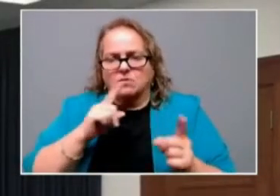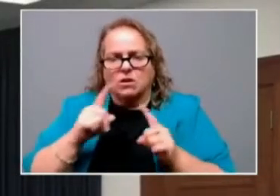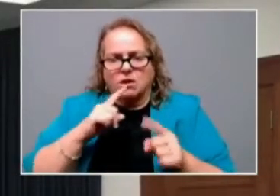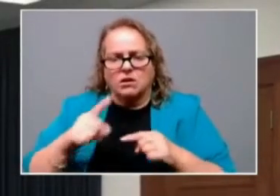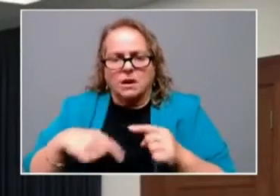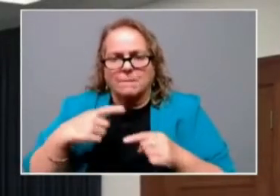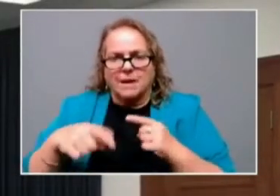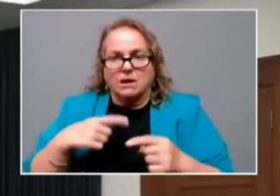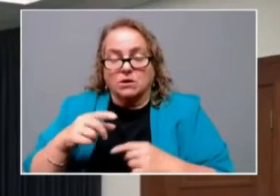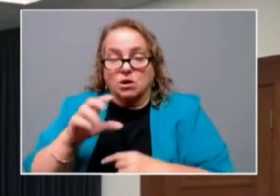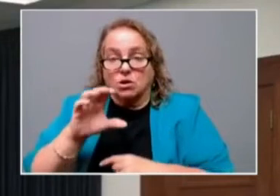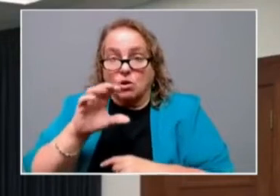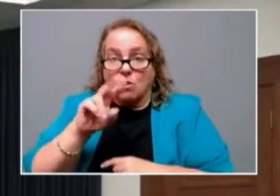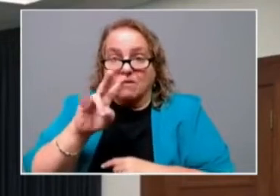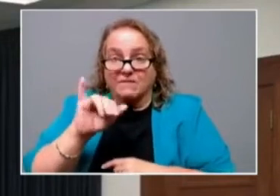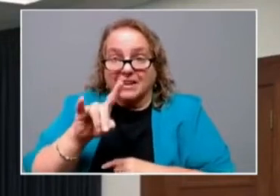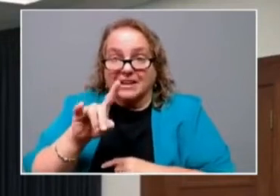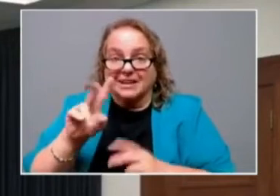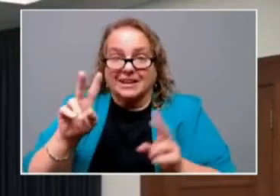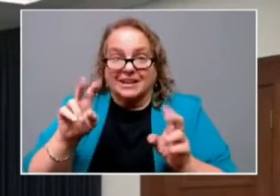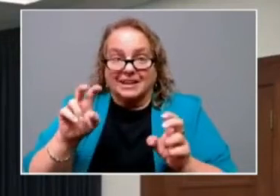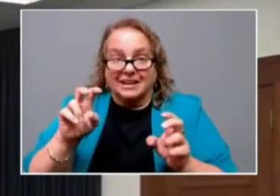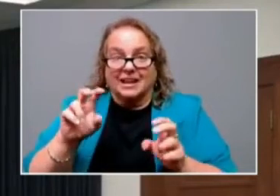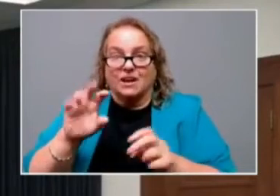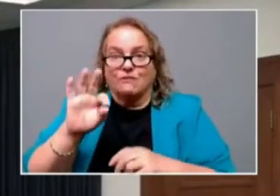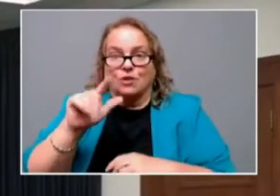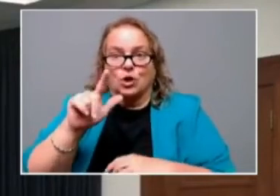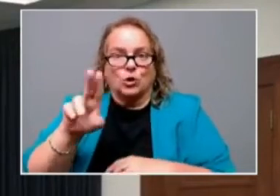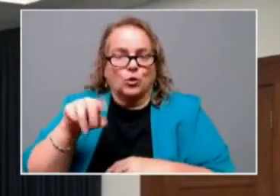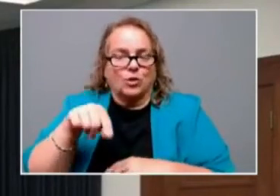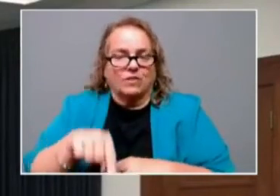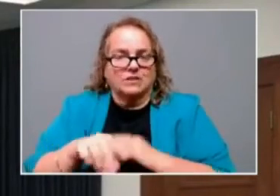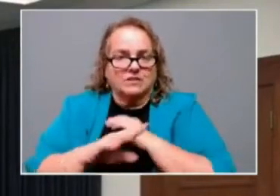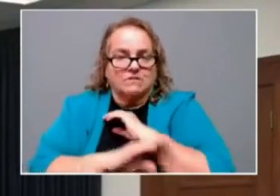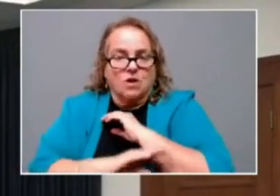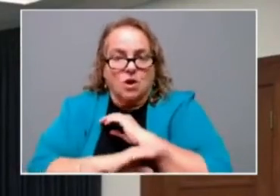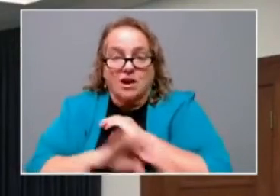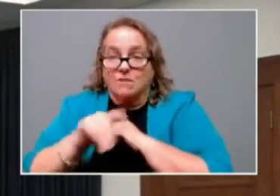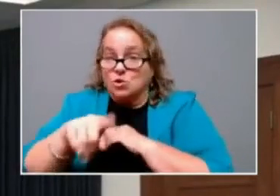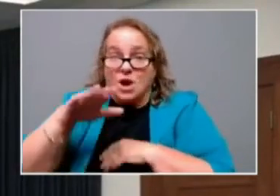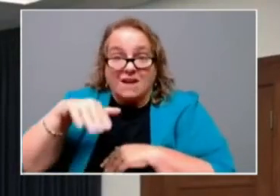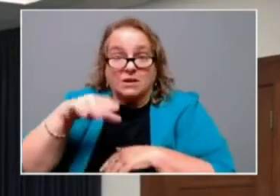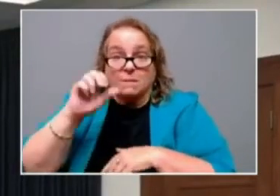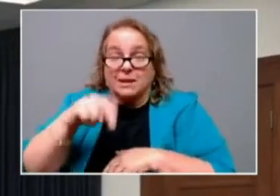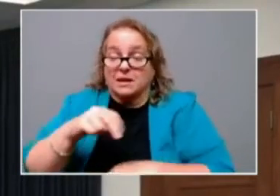the flu this fall. So if you have not been vaccinated against Covid and you